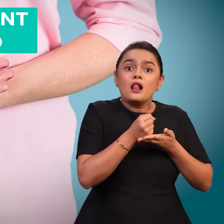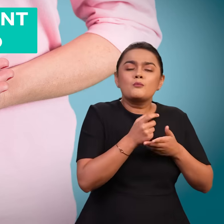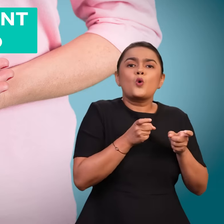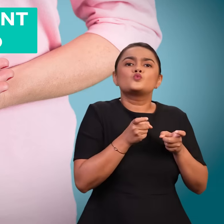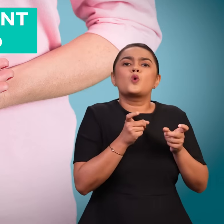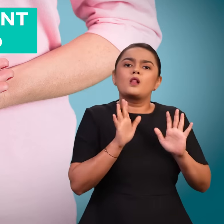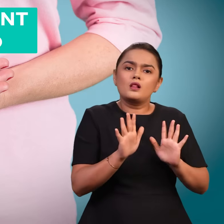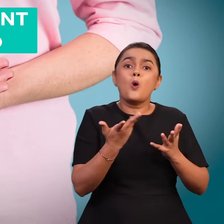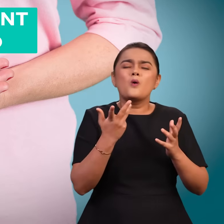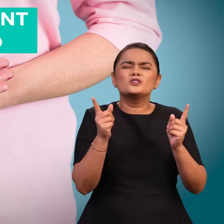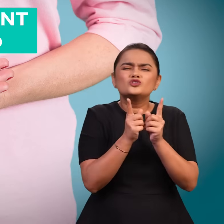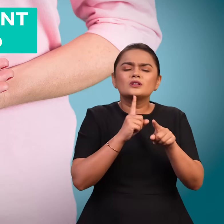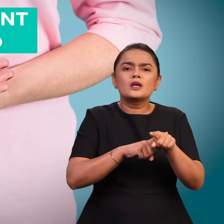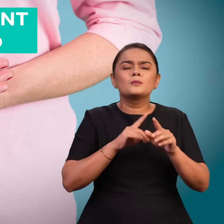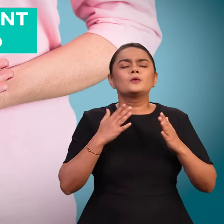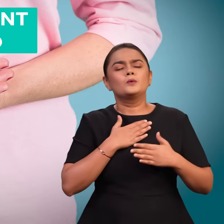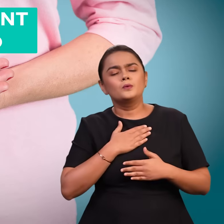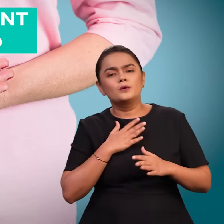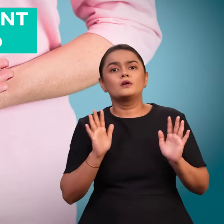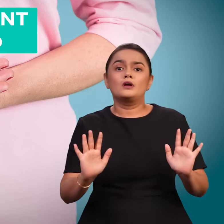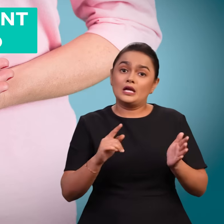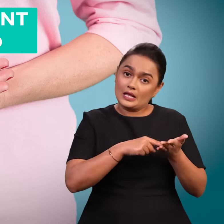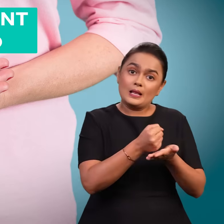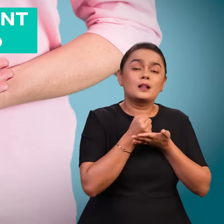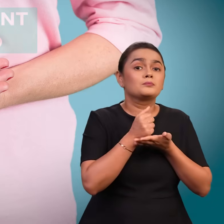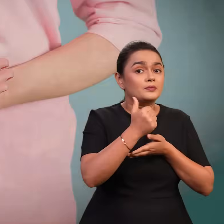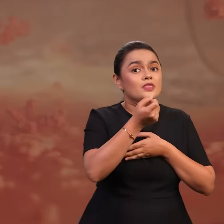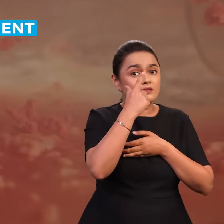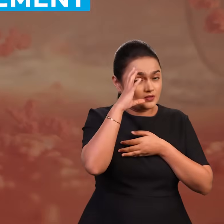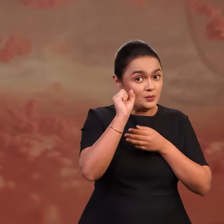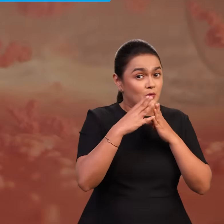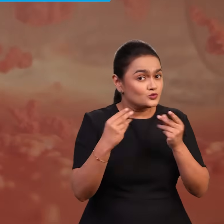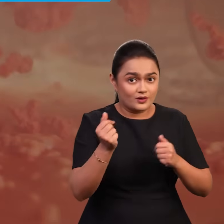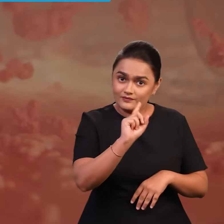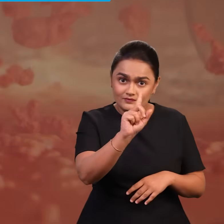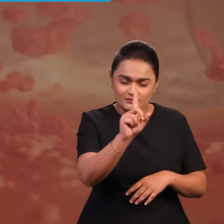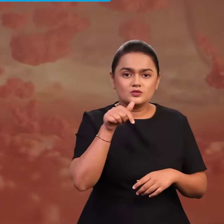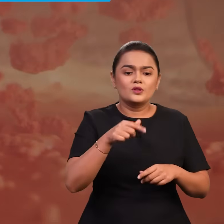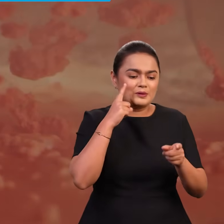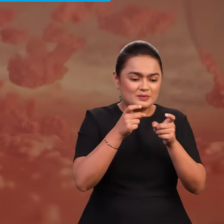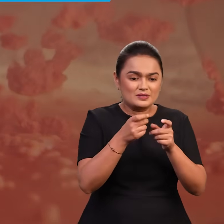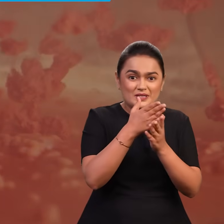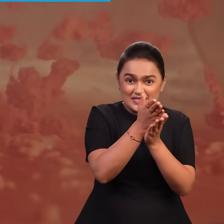or temporarily relieve it. So broadly management is divided on -